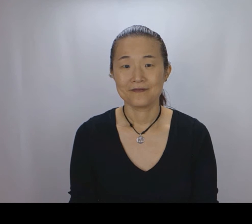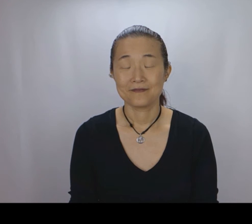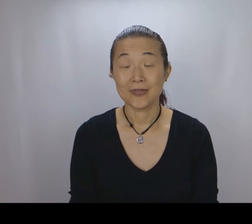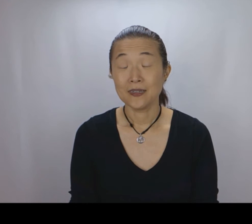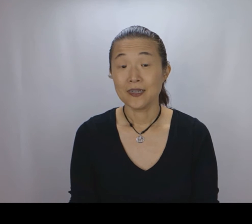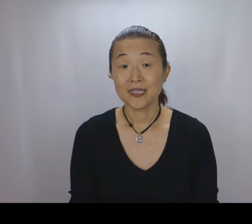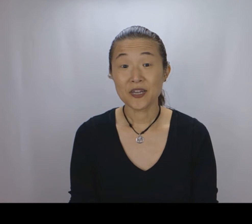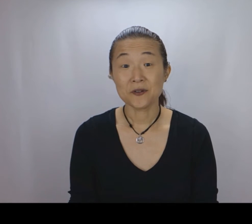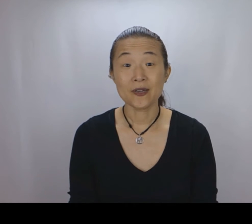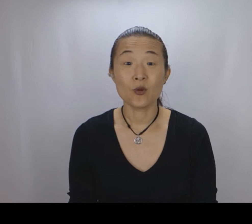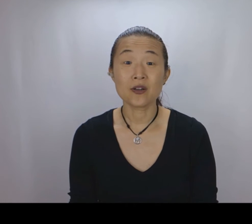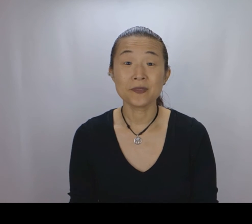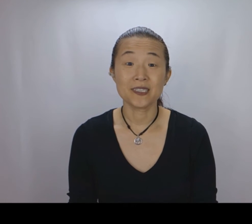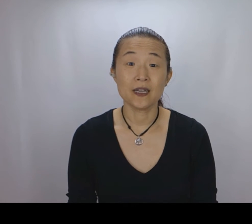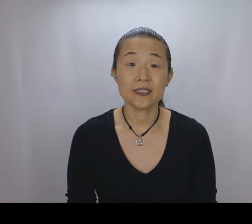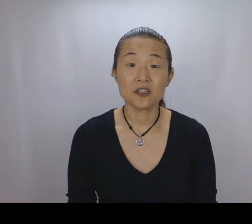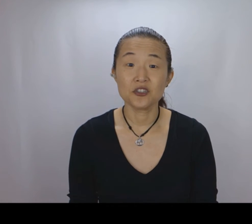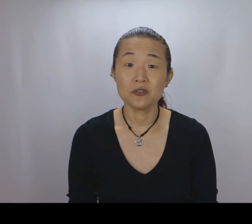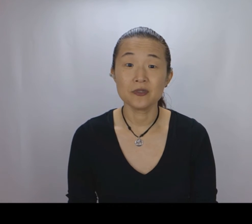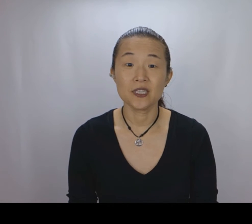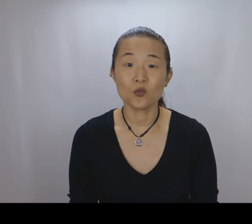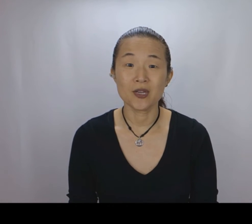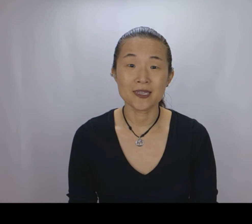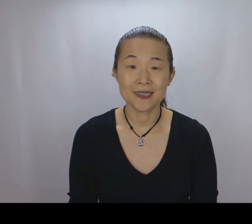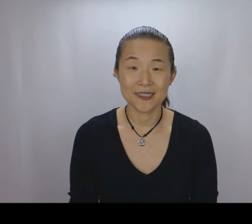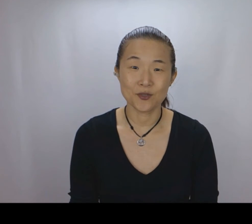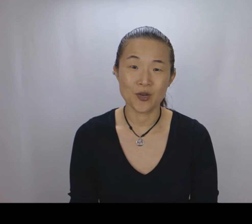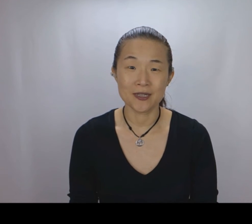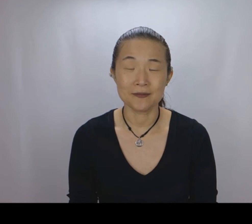Hello, and welcome to Signing Social Unit 1 Lesson 1